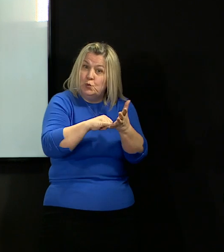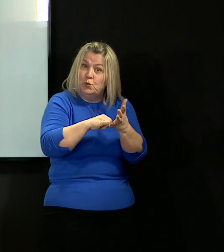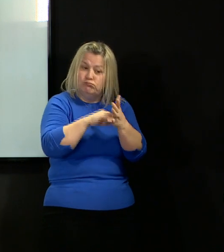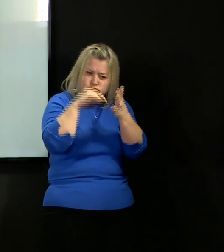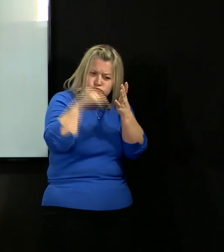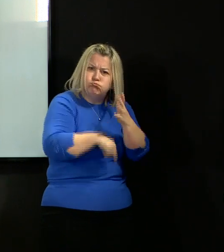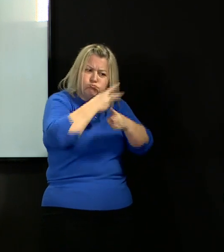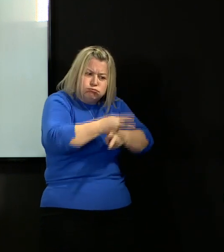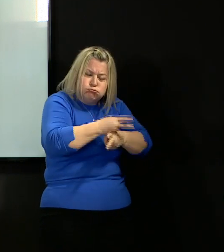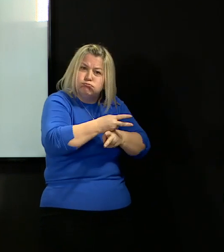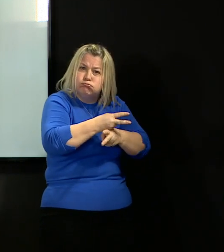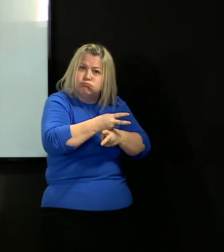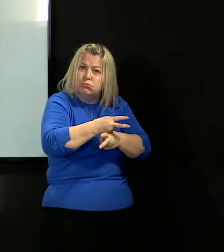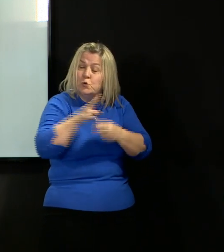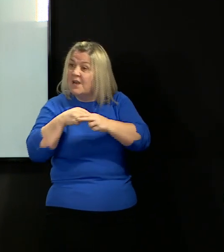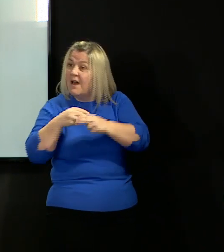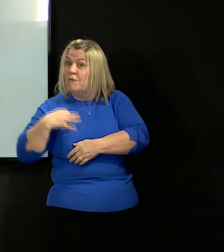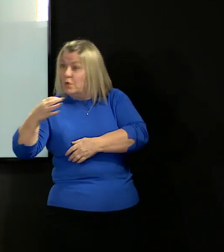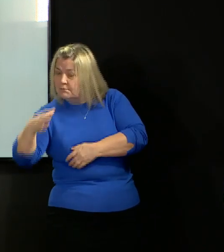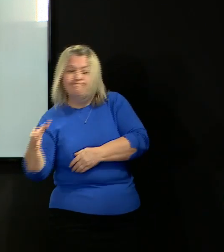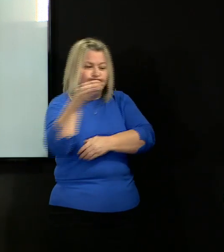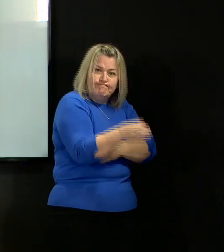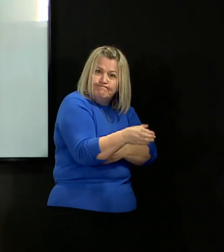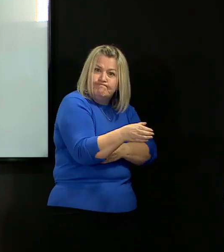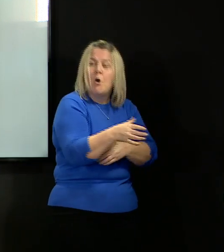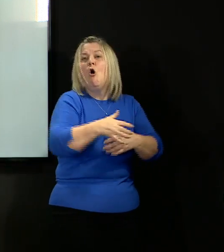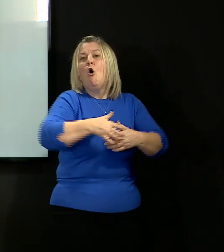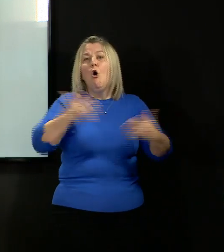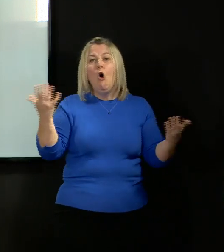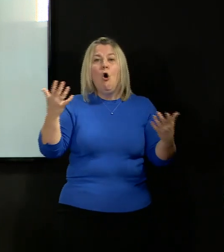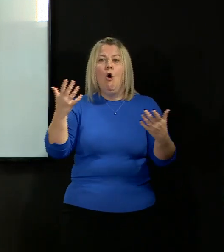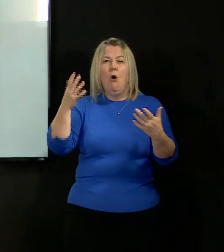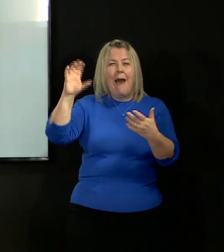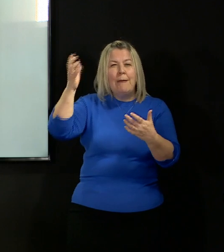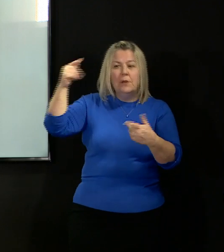patients paramedic is coming back i physiotherapists are all swiveling